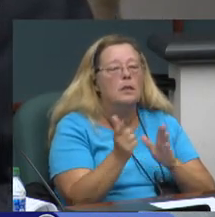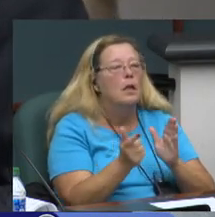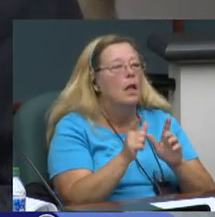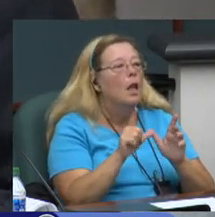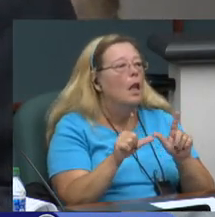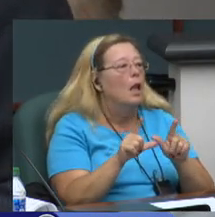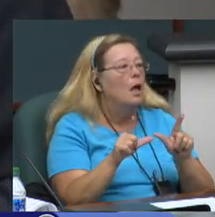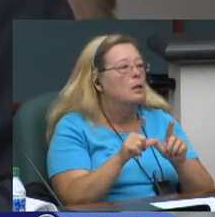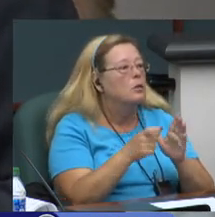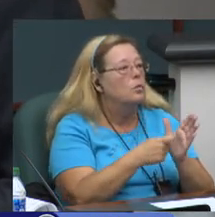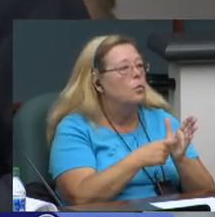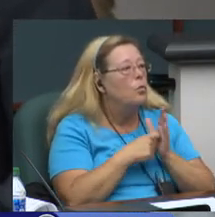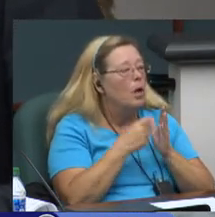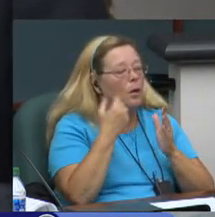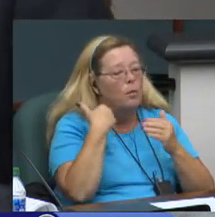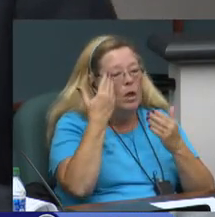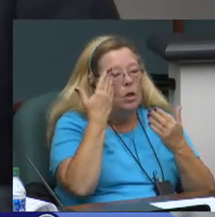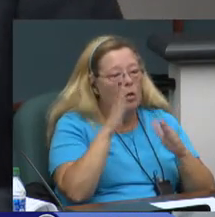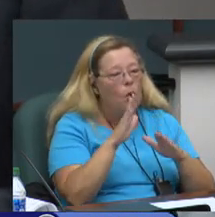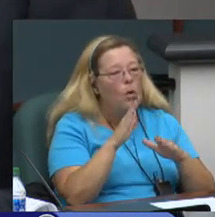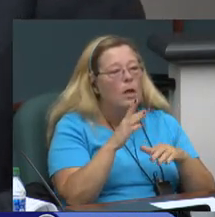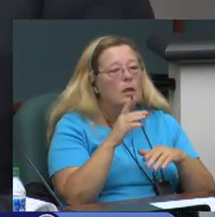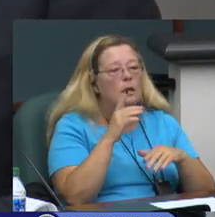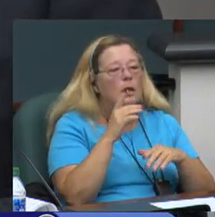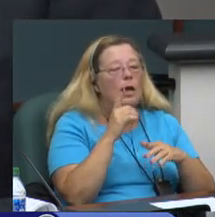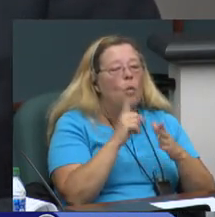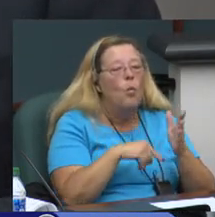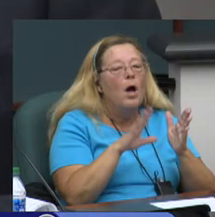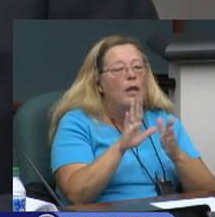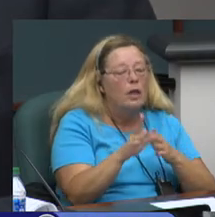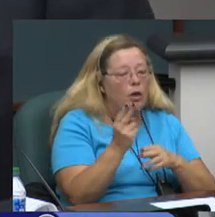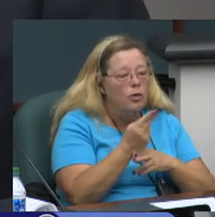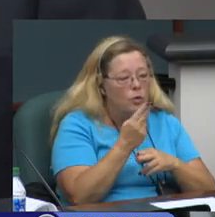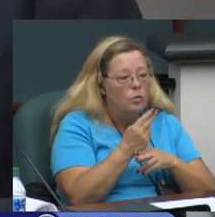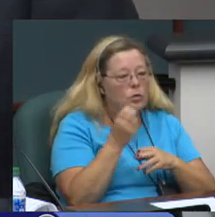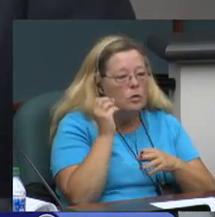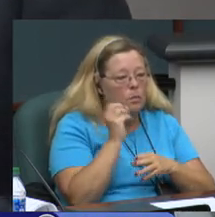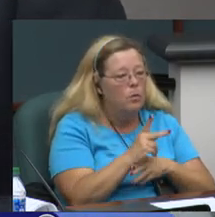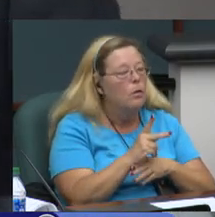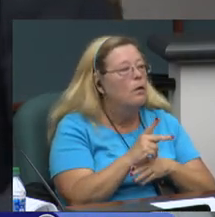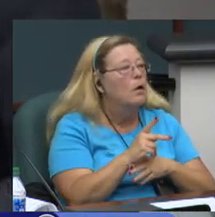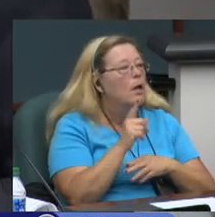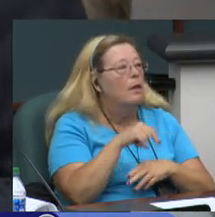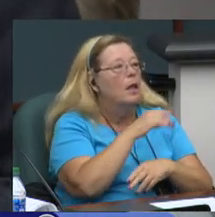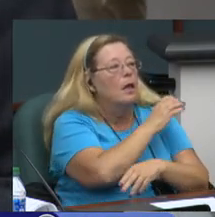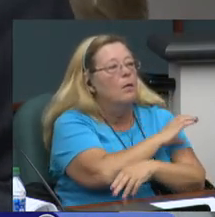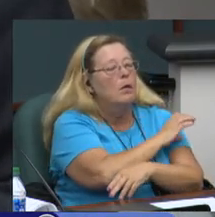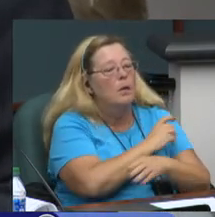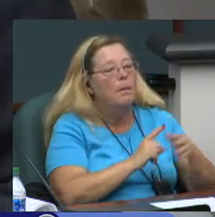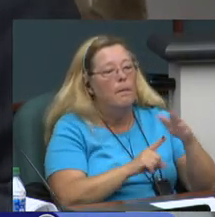know about these facilities without requiring a conditional use approval and these clinics have been popping up in some communities